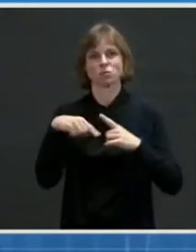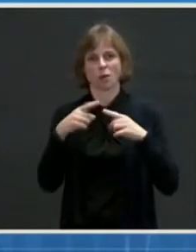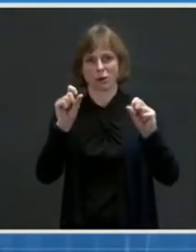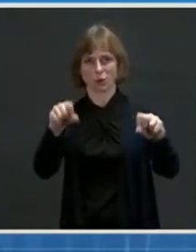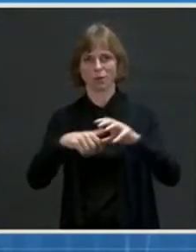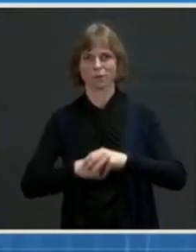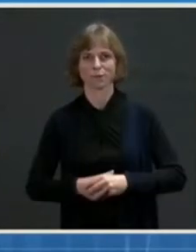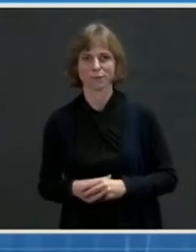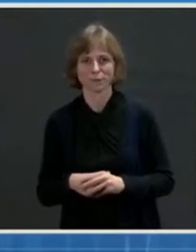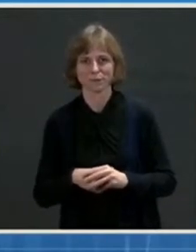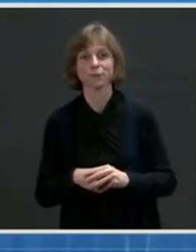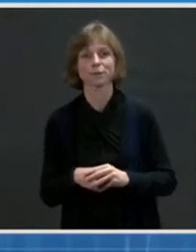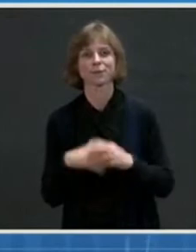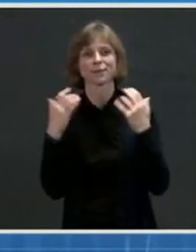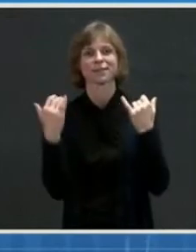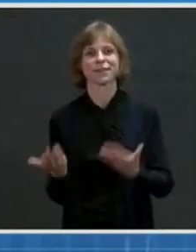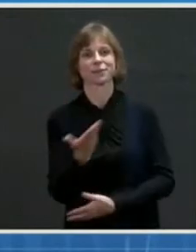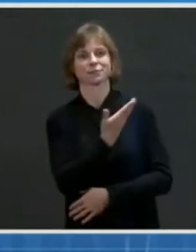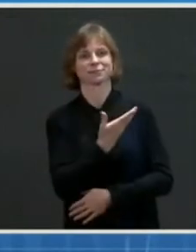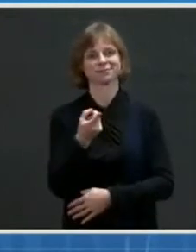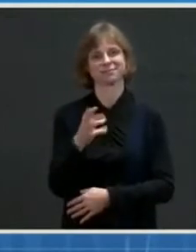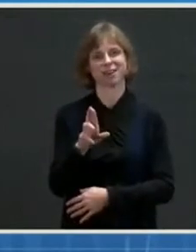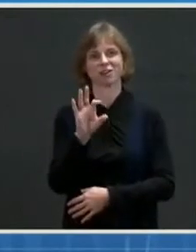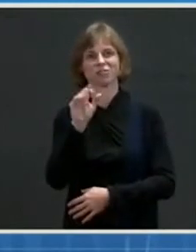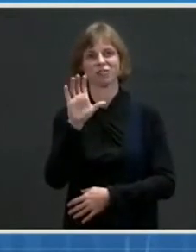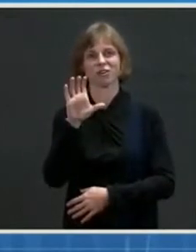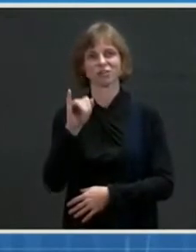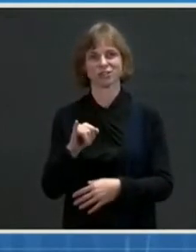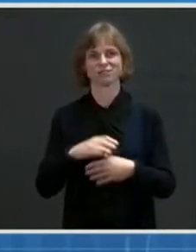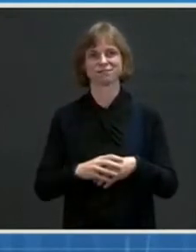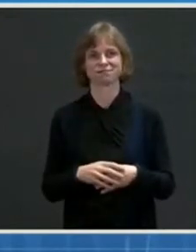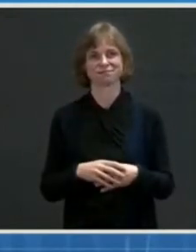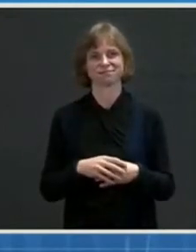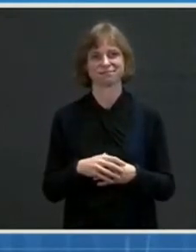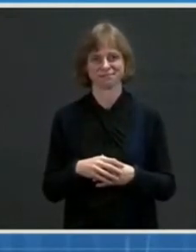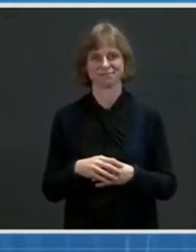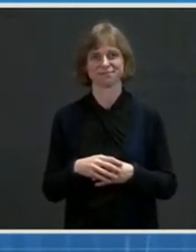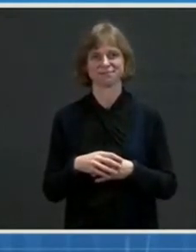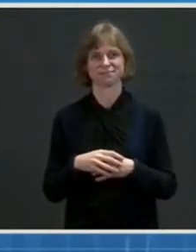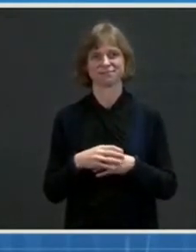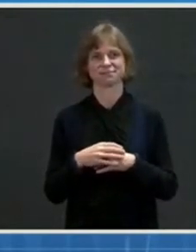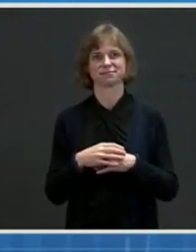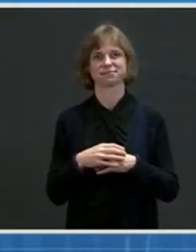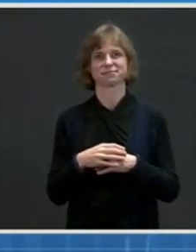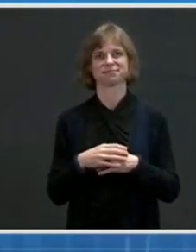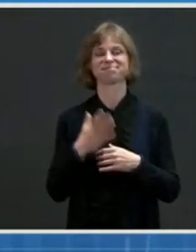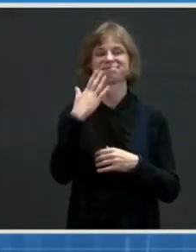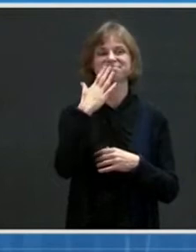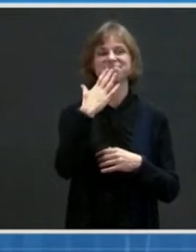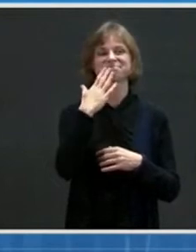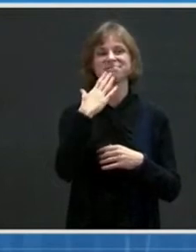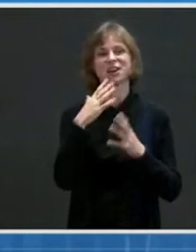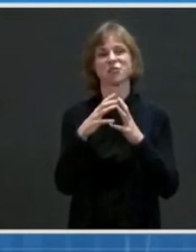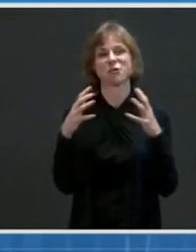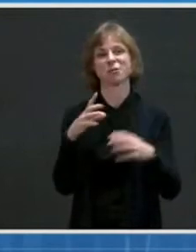TRAVEL IN CROWDS. WASHING YOUR HANDS OFTEN AND GET VACCINATED WHEN THE VACCINE IS AVAILABLE TO YOU. AND NOW I WILL TURN IT OVER TO